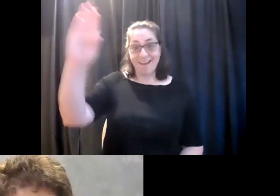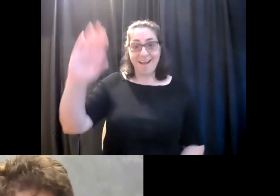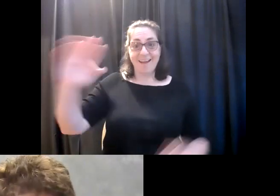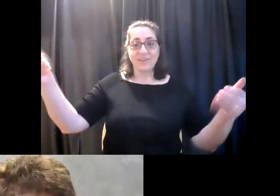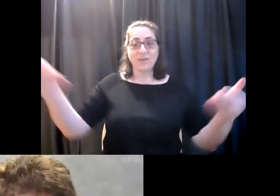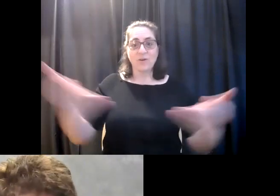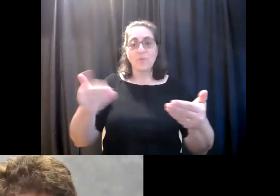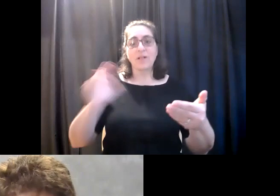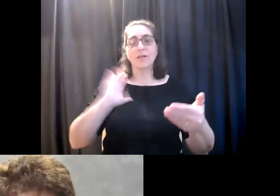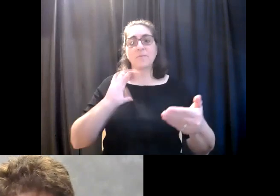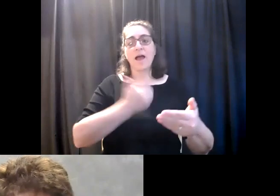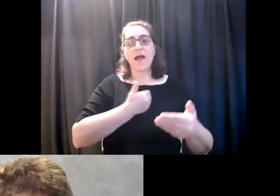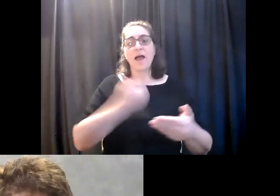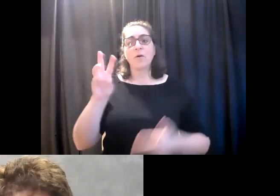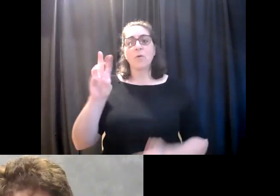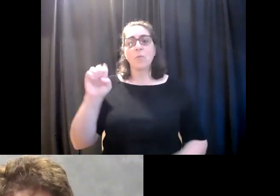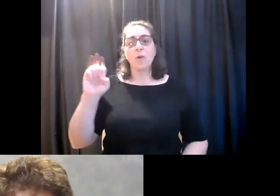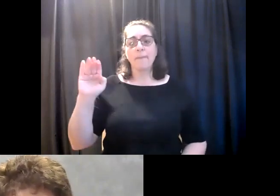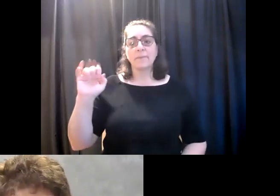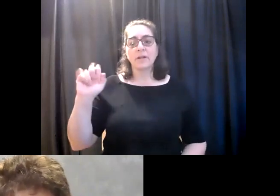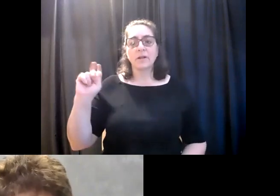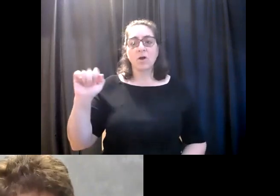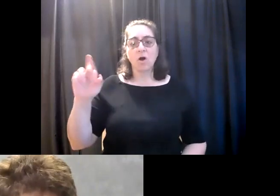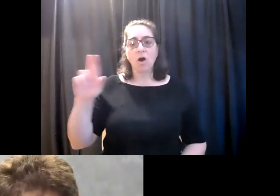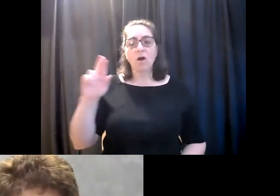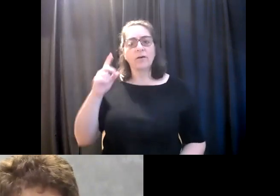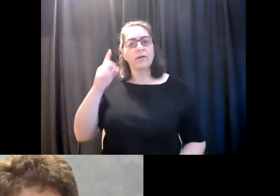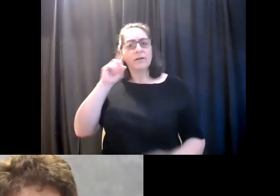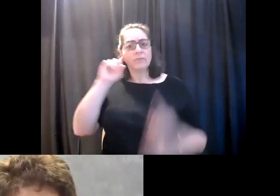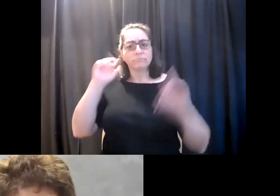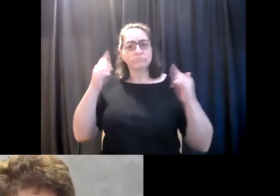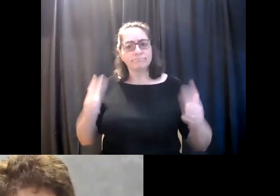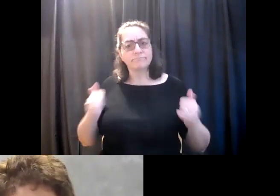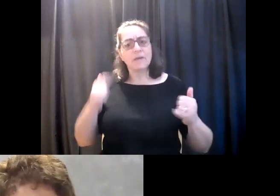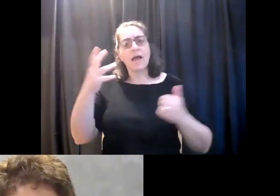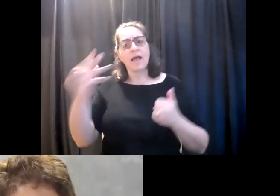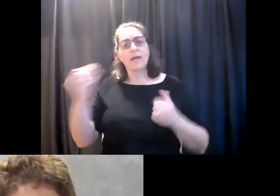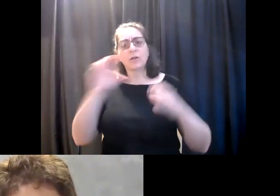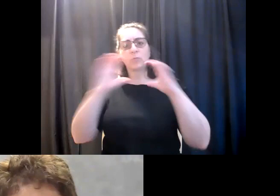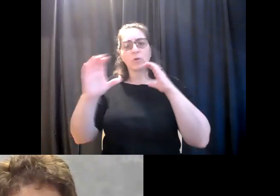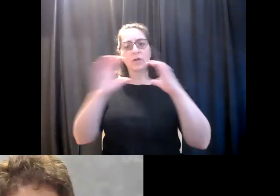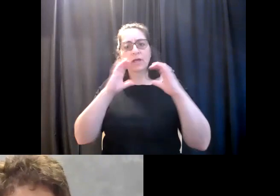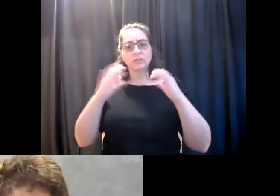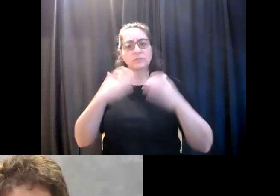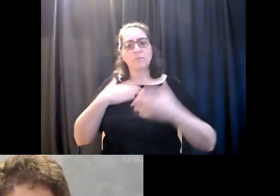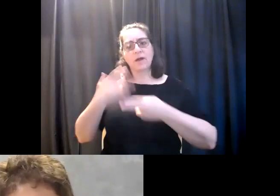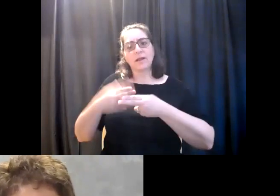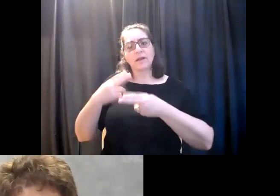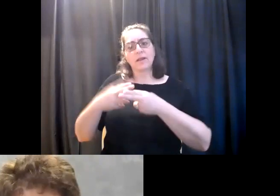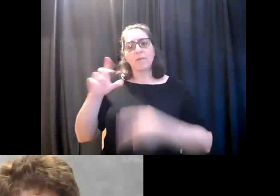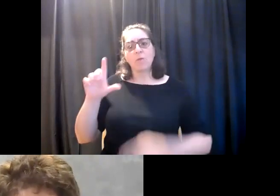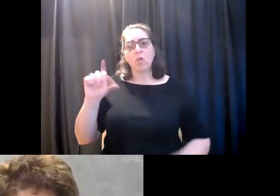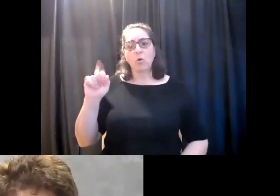we will do our best to answer as many as possible. I'm delighted now to introduce our two speakers.